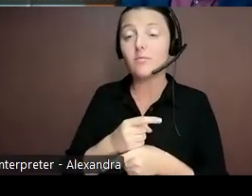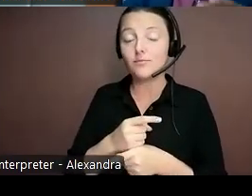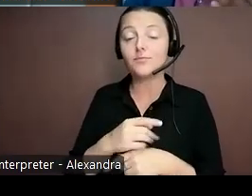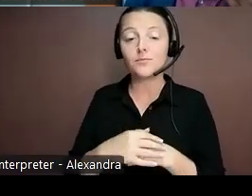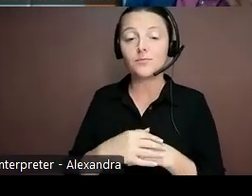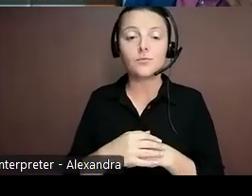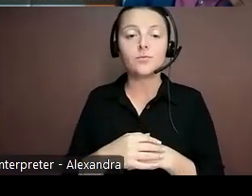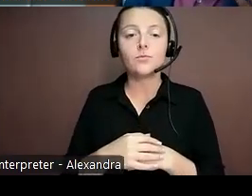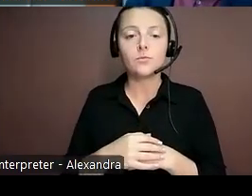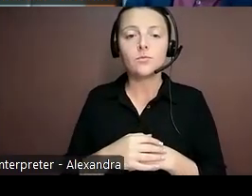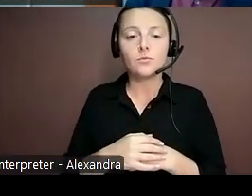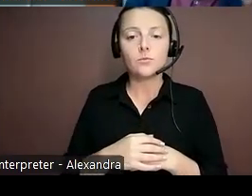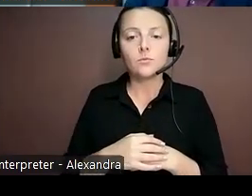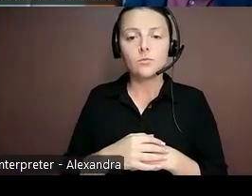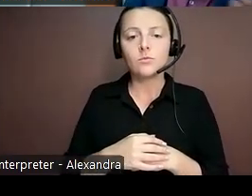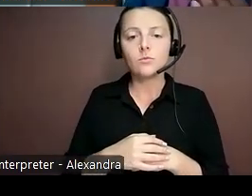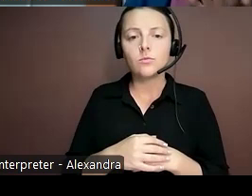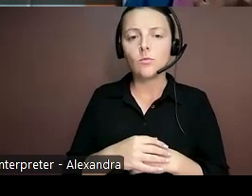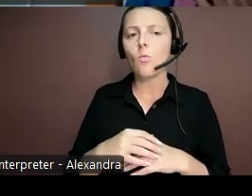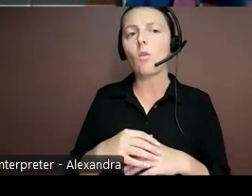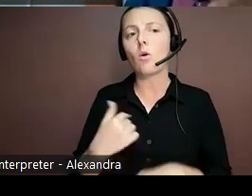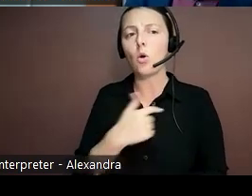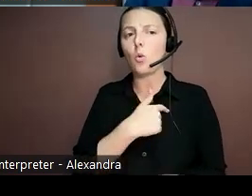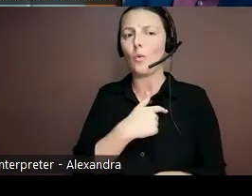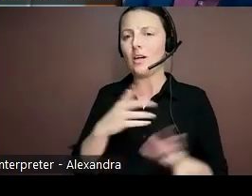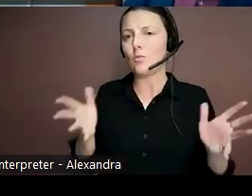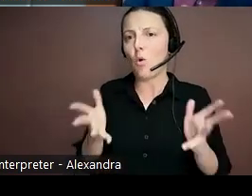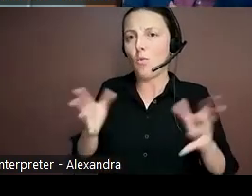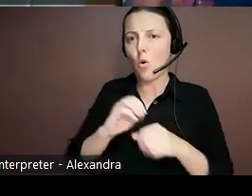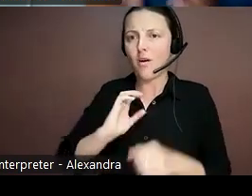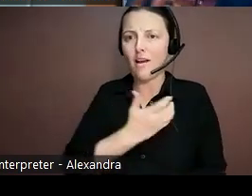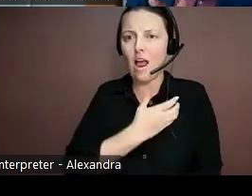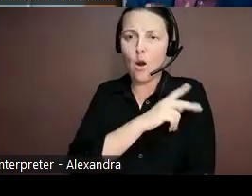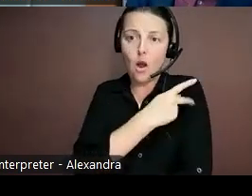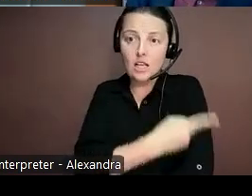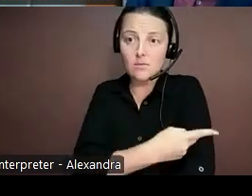lot of what we we've promoted at our hospital you know comes from our second chance program